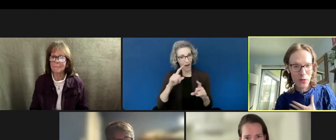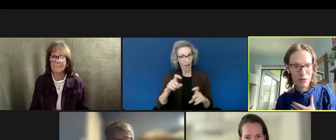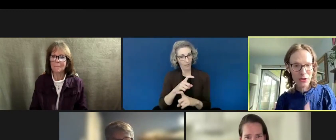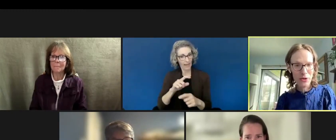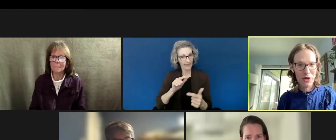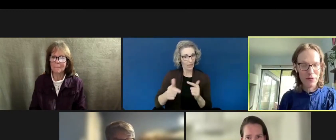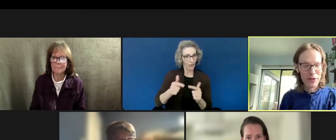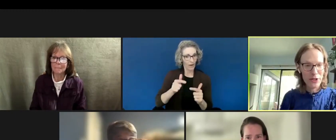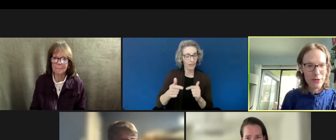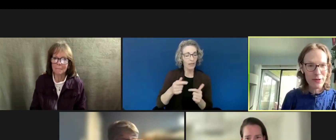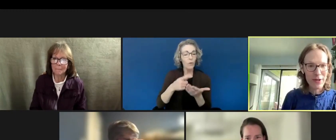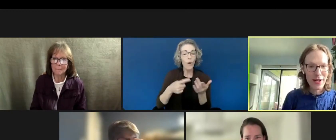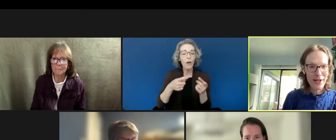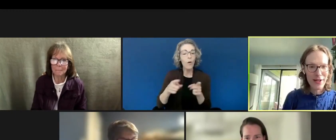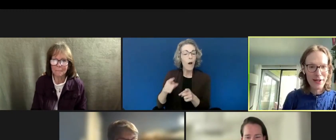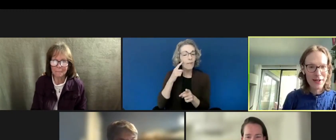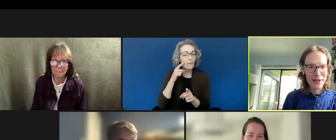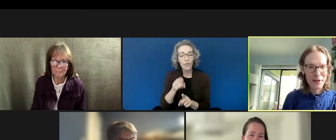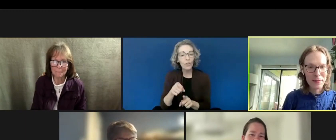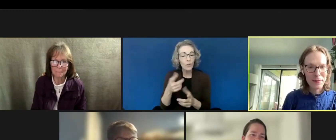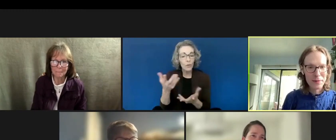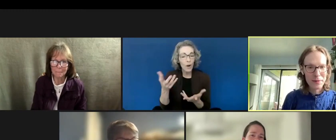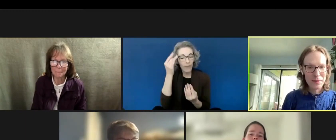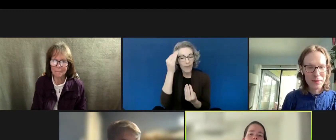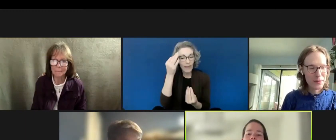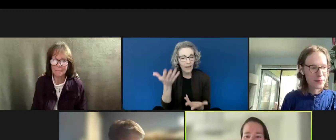What was going on for you?